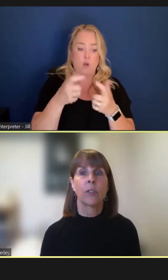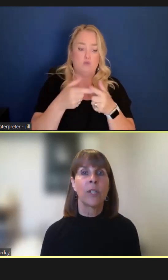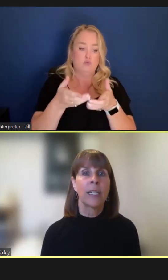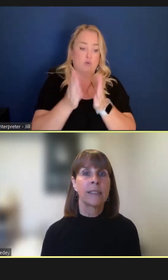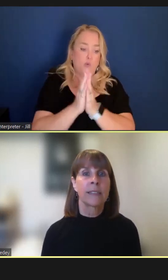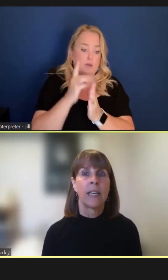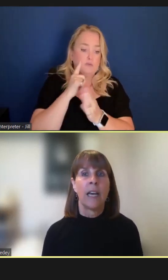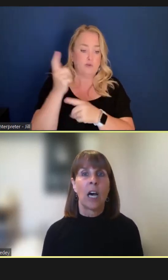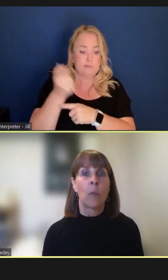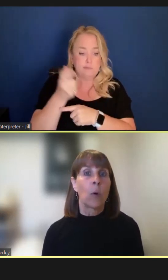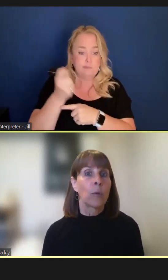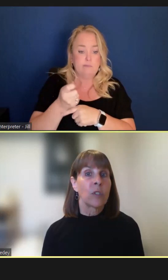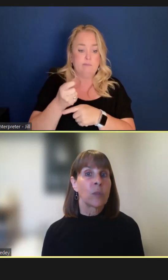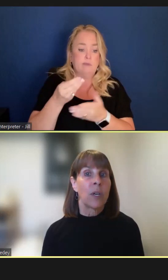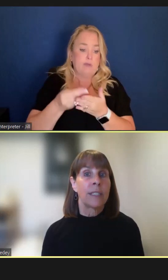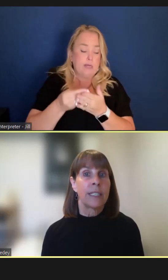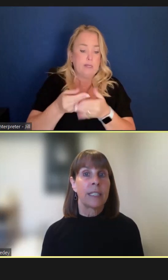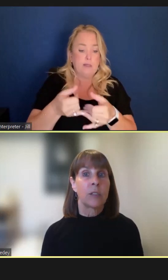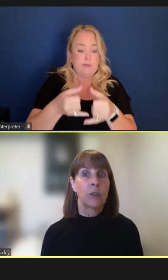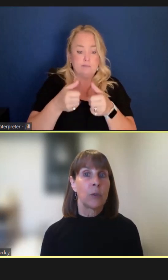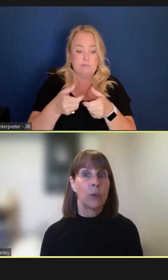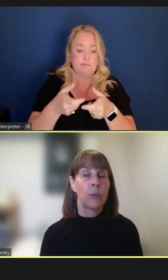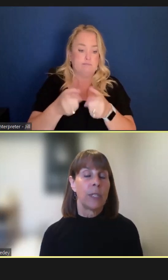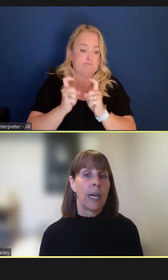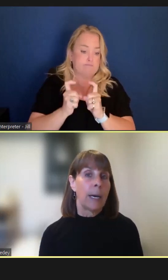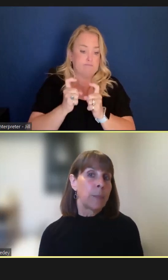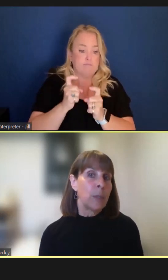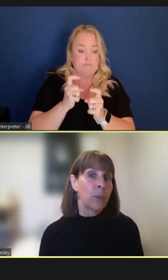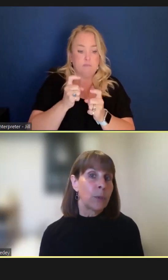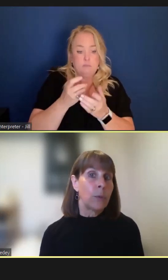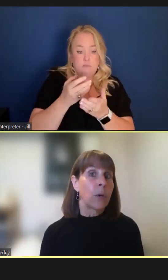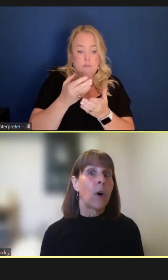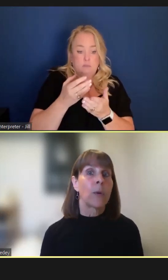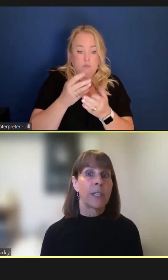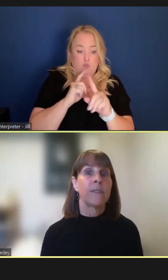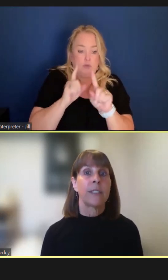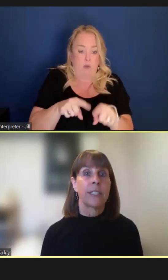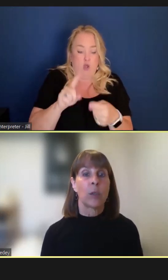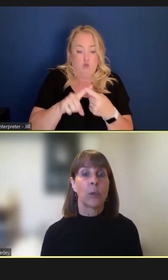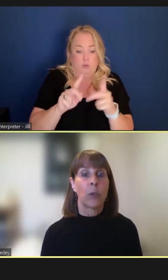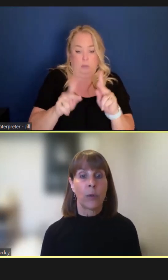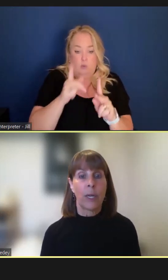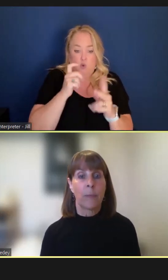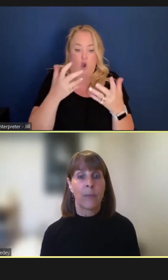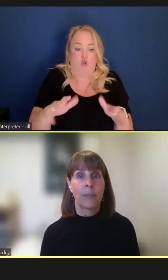Grants um or responding to people who are already funding their program it